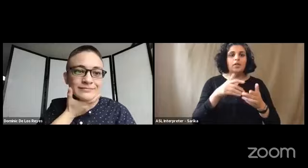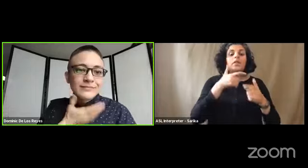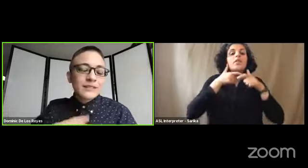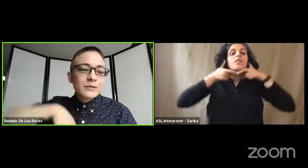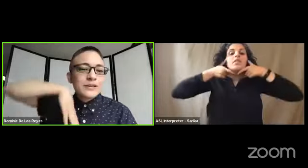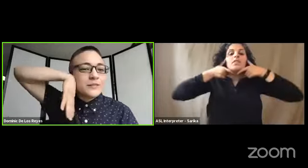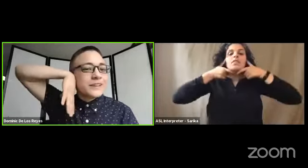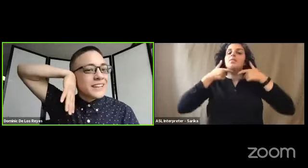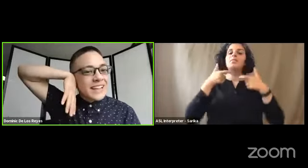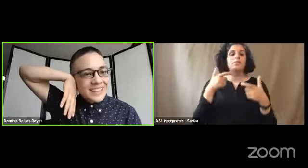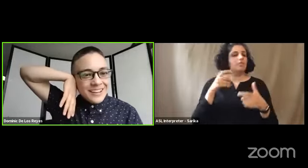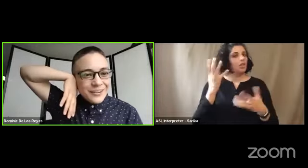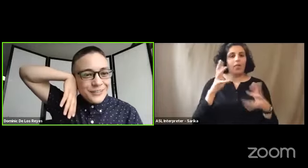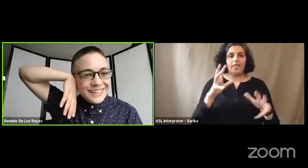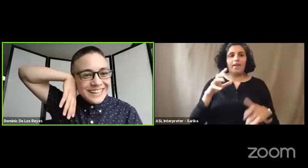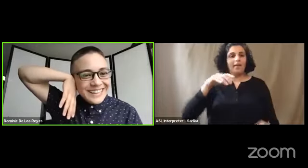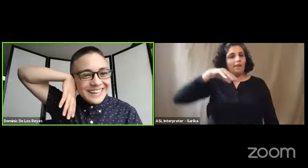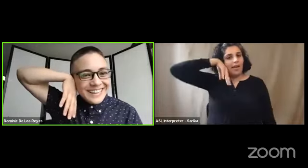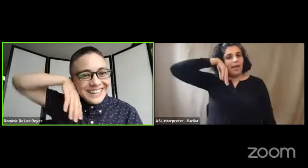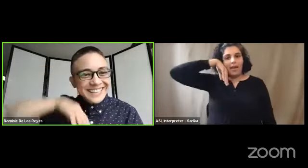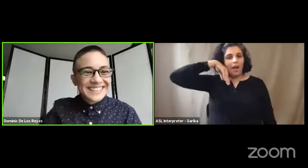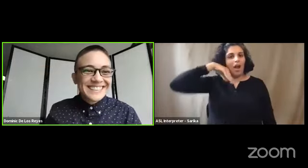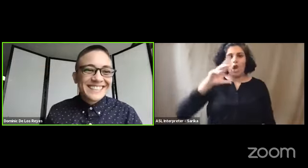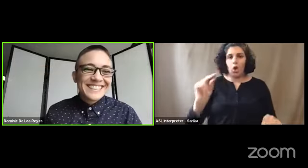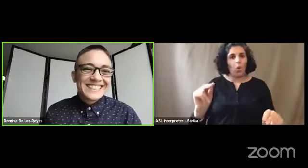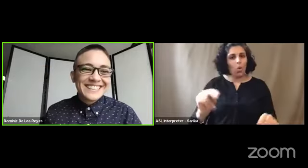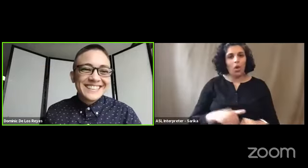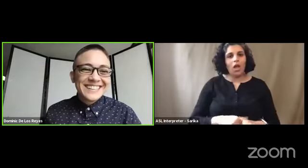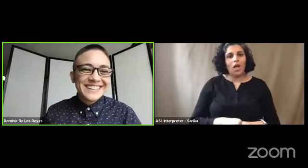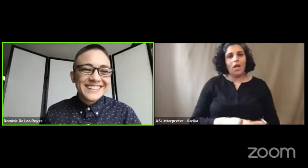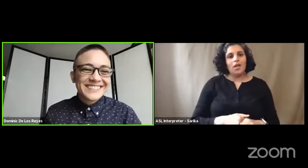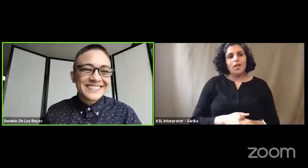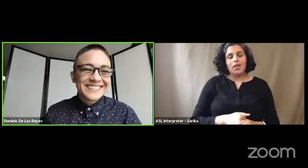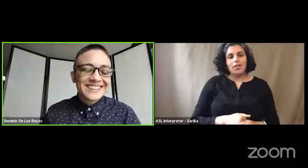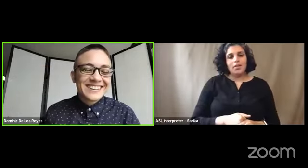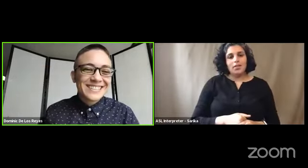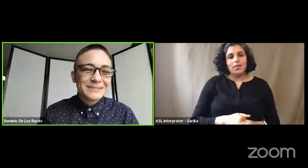We don’t want it hanging off one ear, you know?